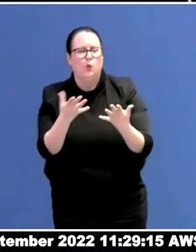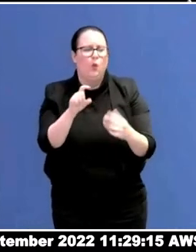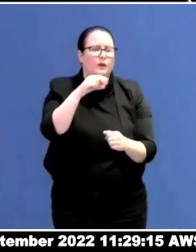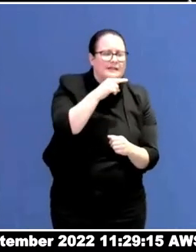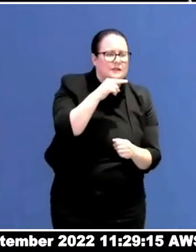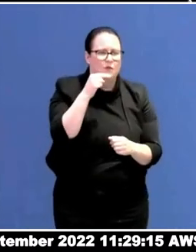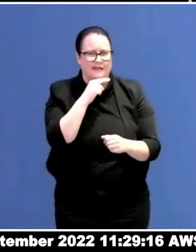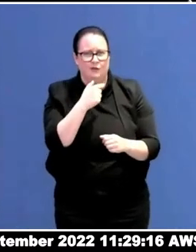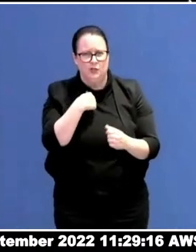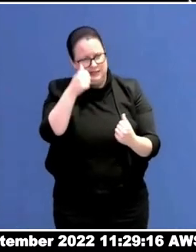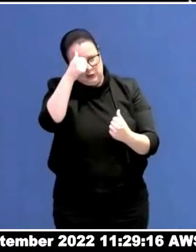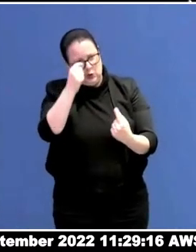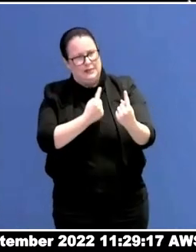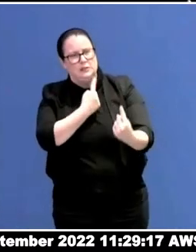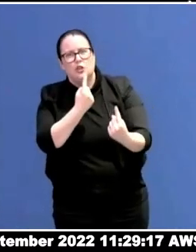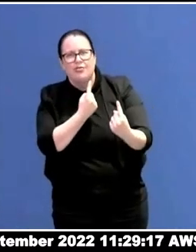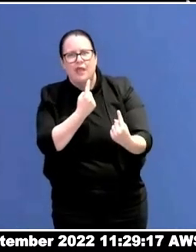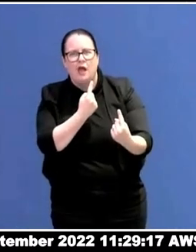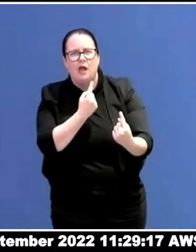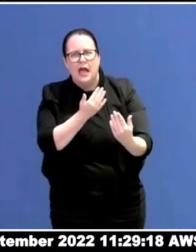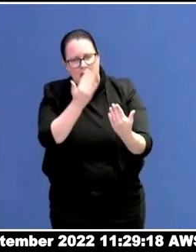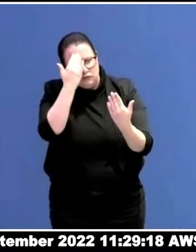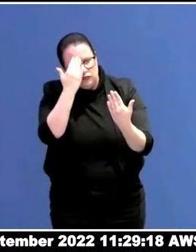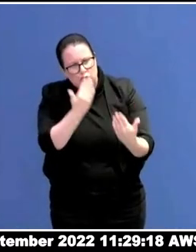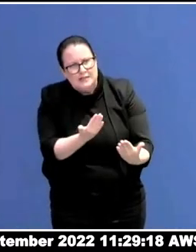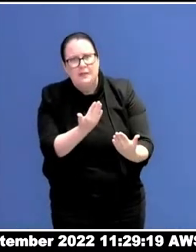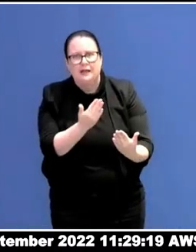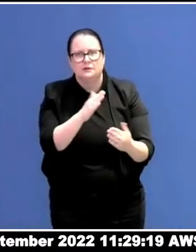It's about that respect and the respect has to be embedded - which it is not at this